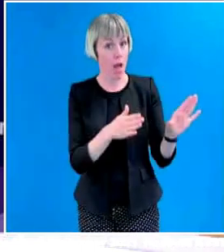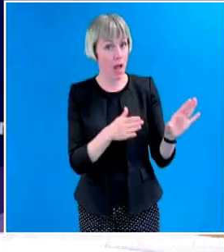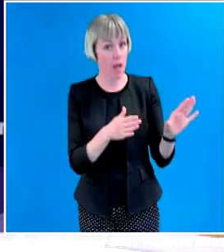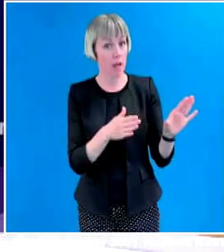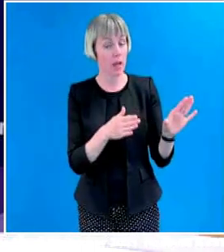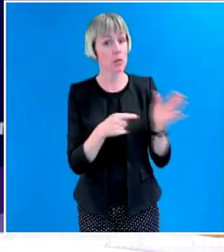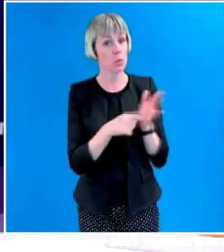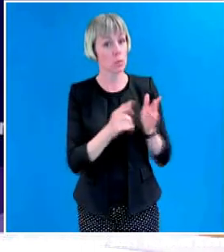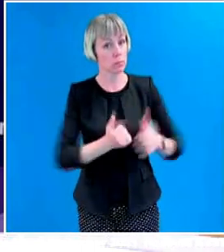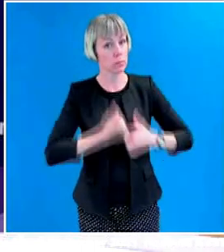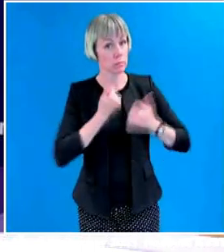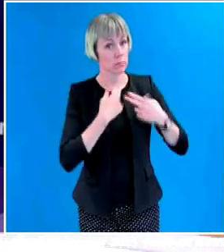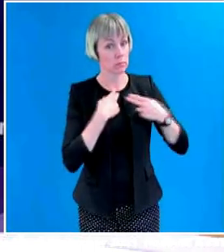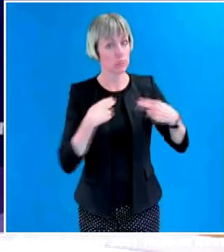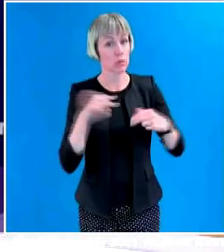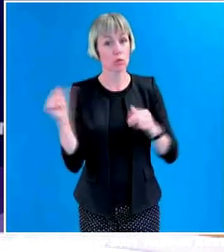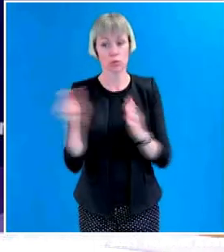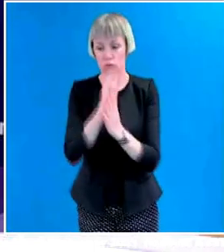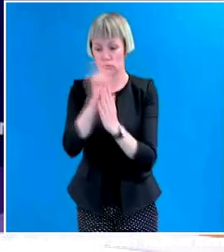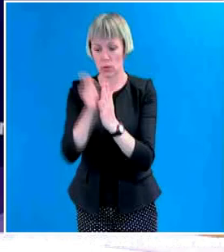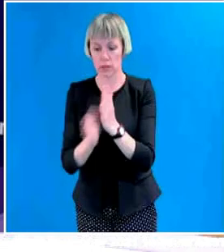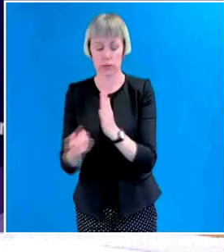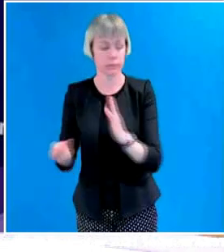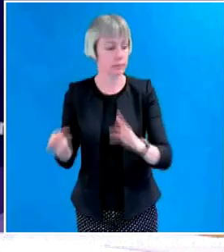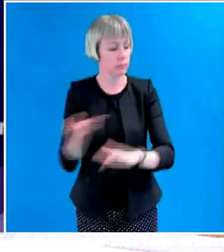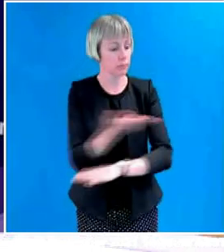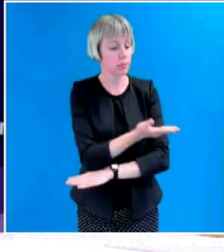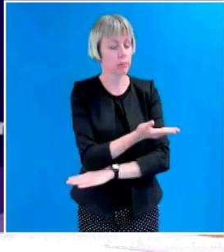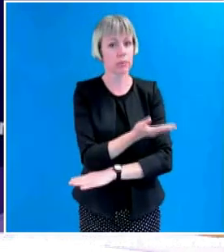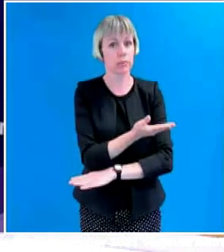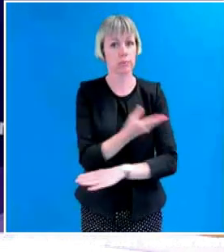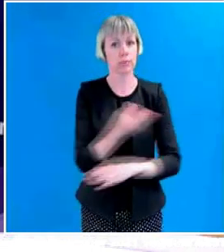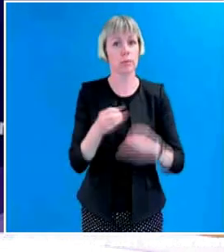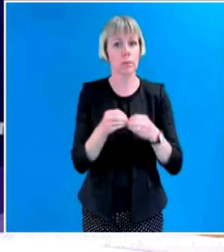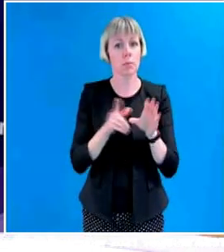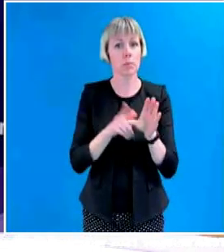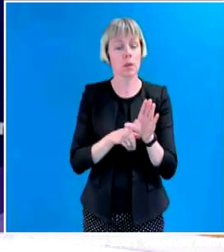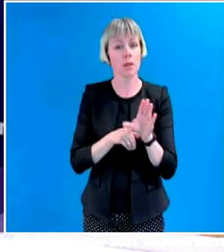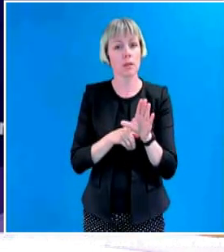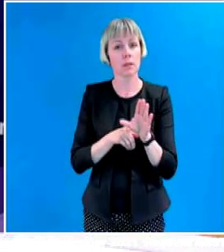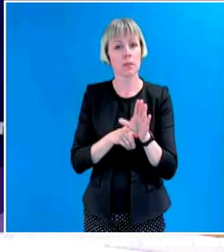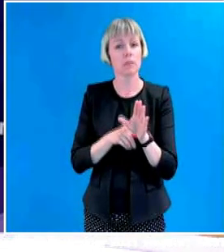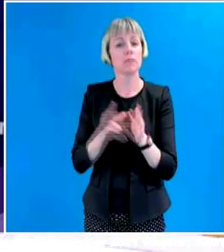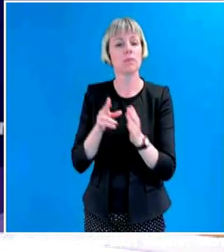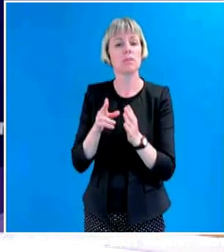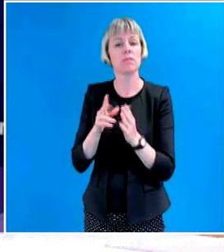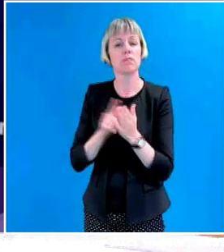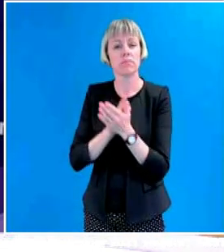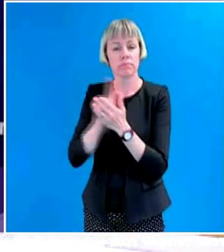Assisting's submissions should do so in writing by Tuesday, 1 February 2022.